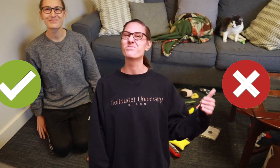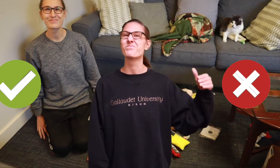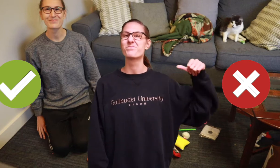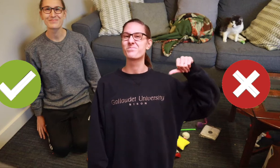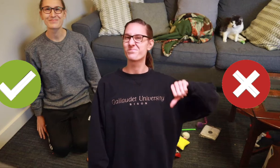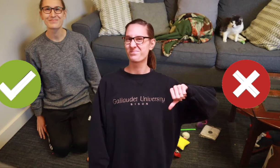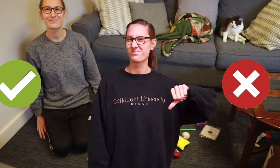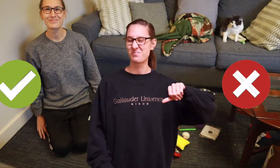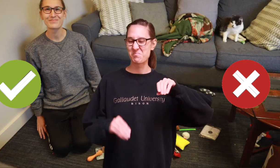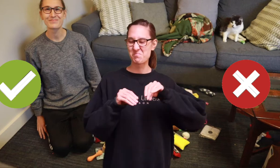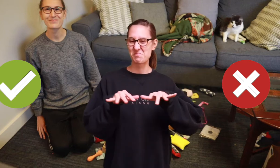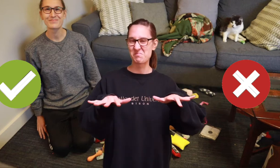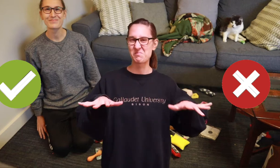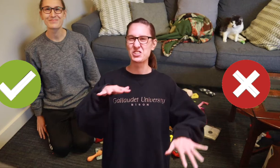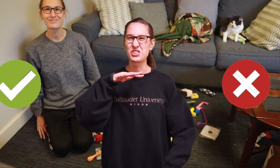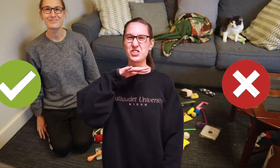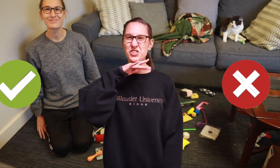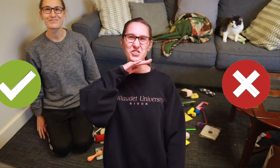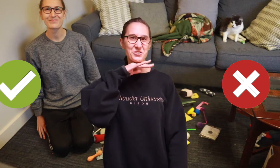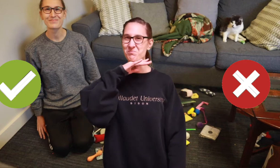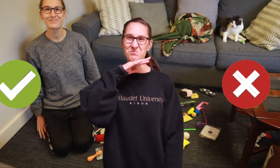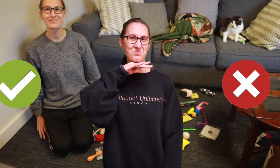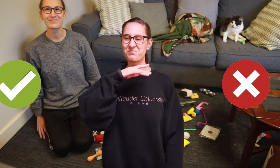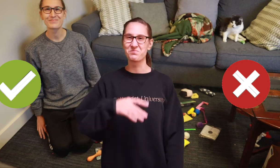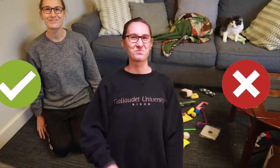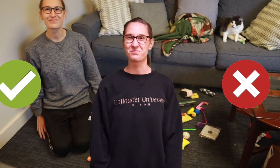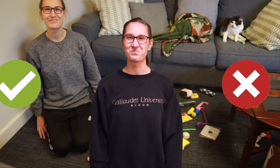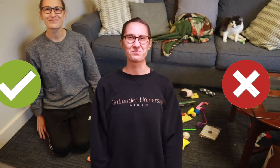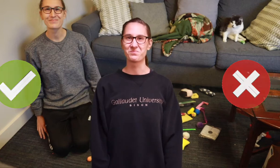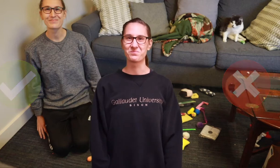Bad. Don't make a mess